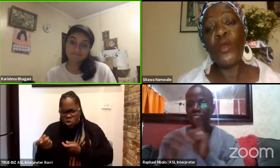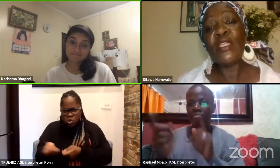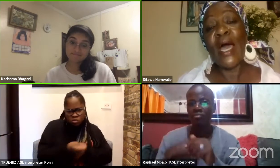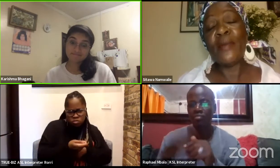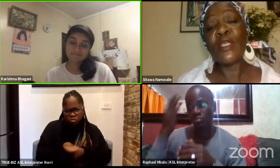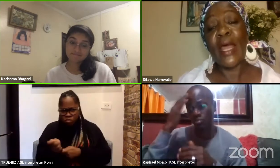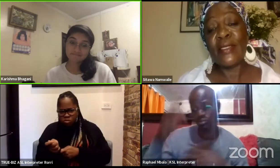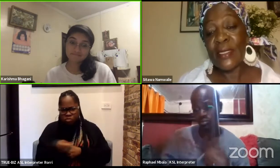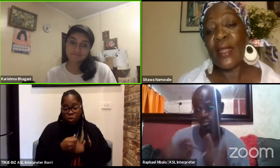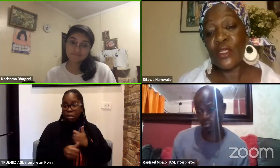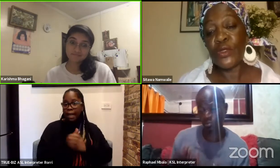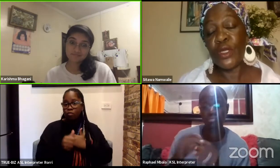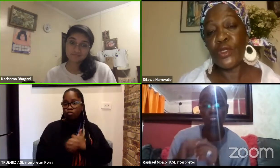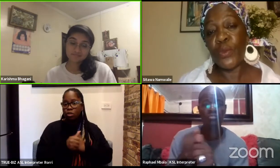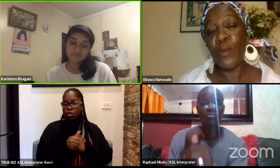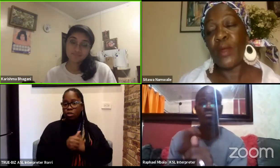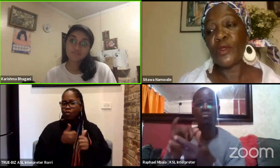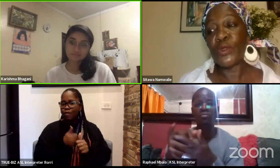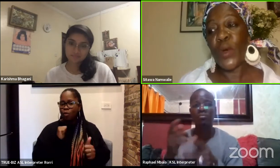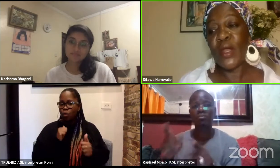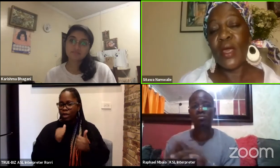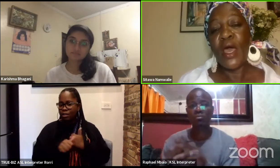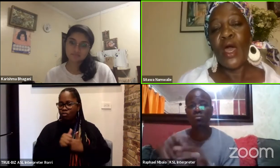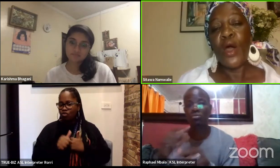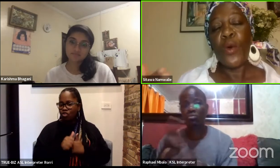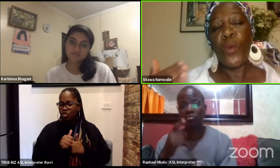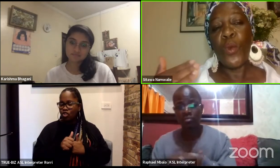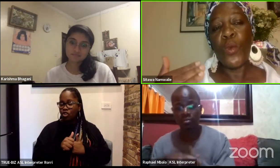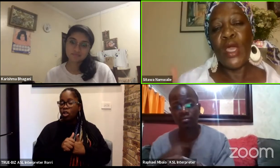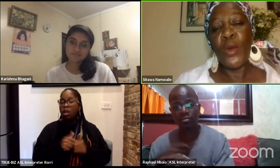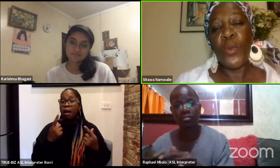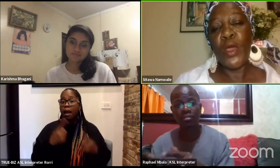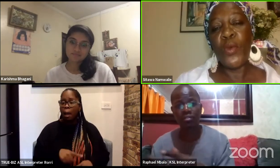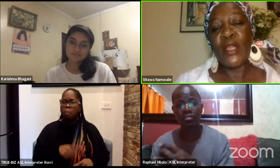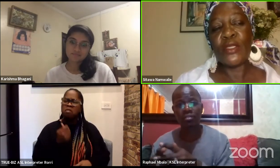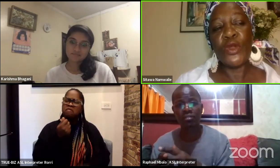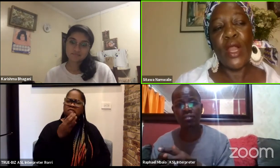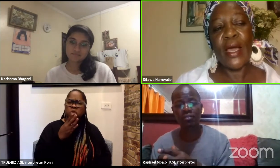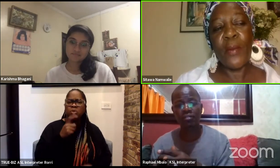and the only times that I did get into into problems was when we went to...